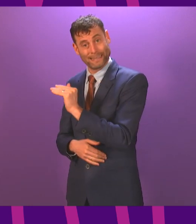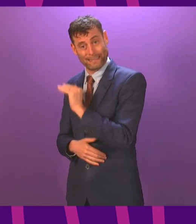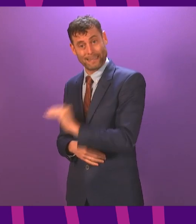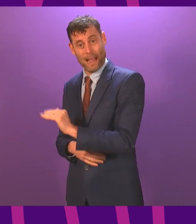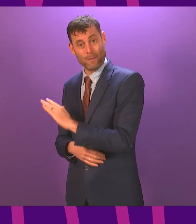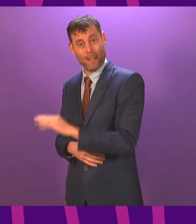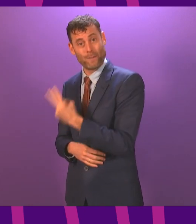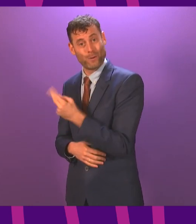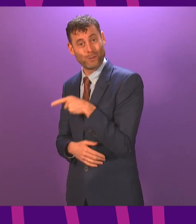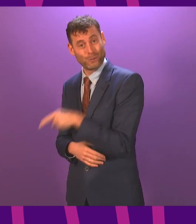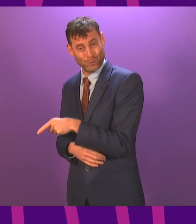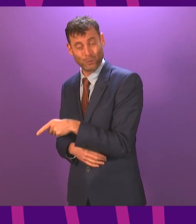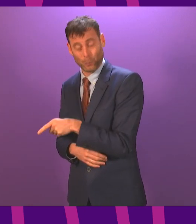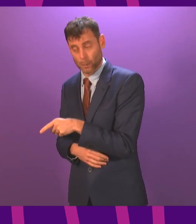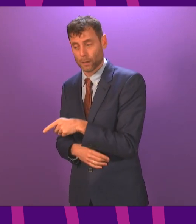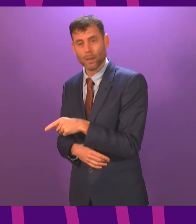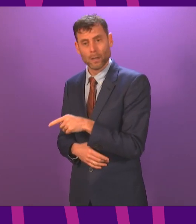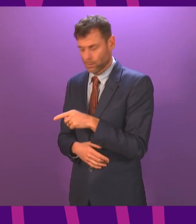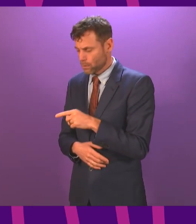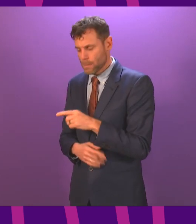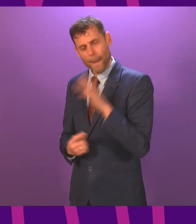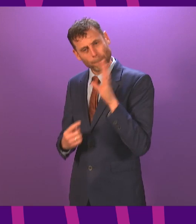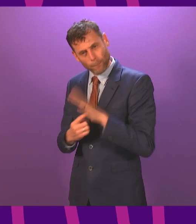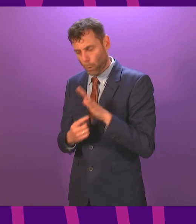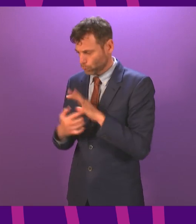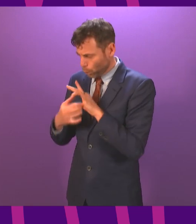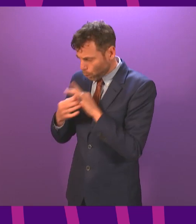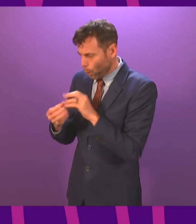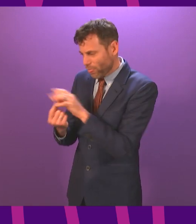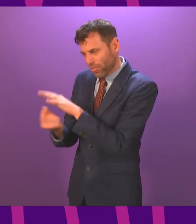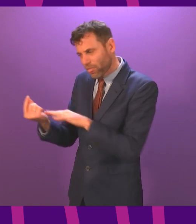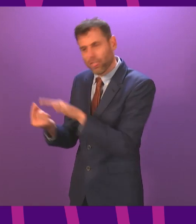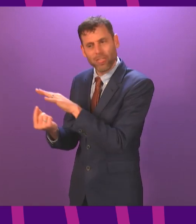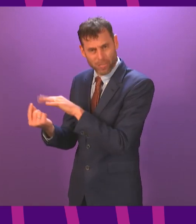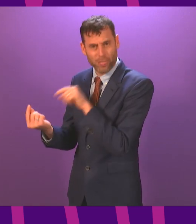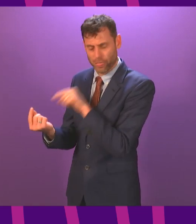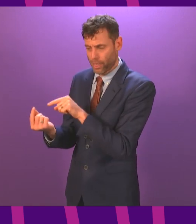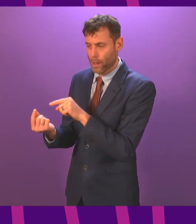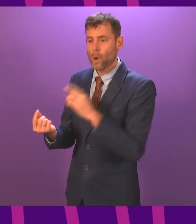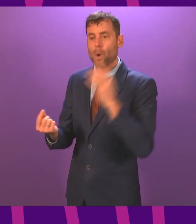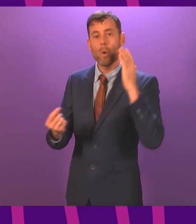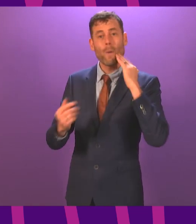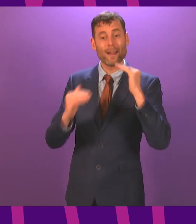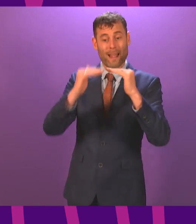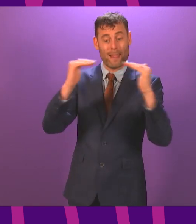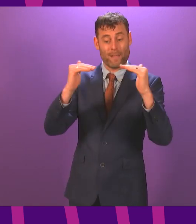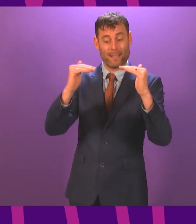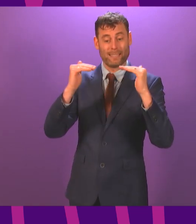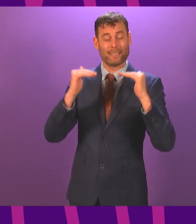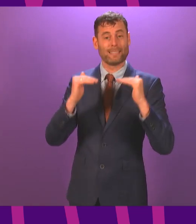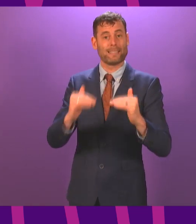That is important, because it is always vital to remember that going down a level is not